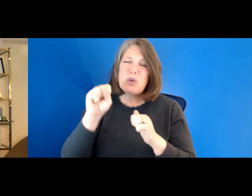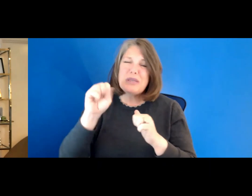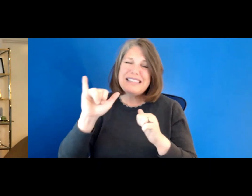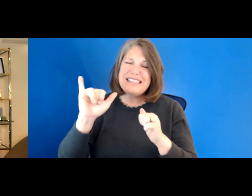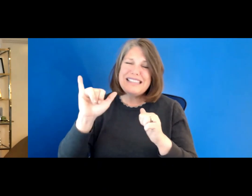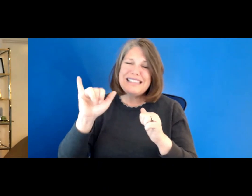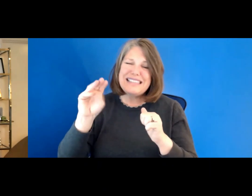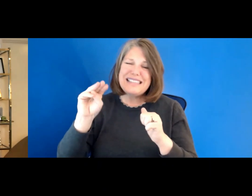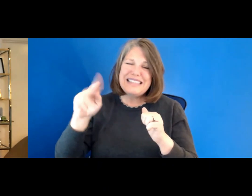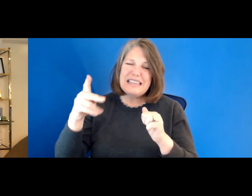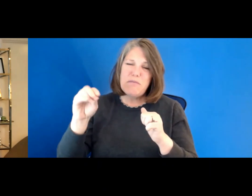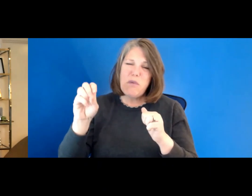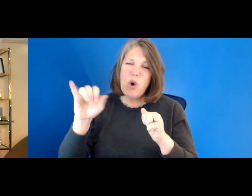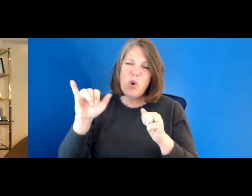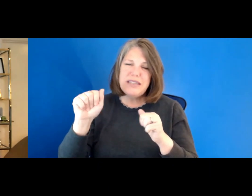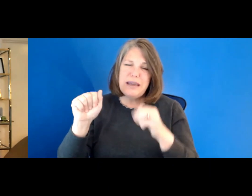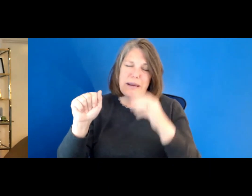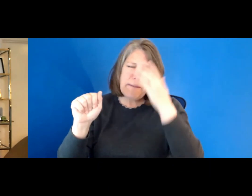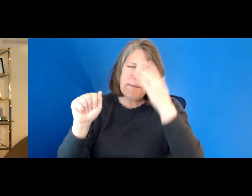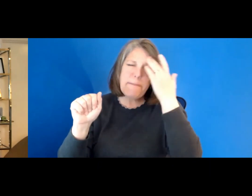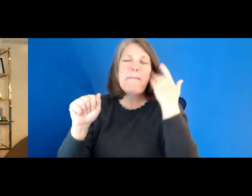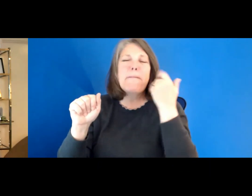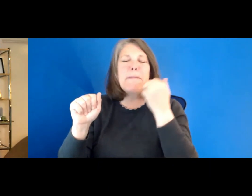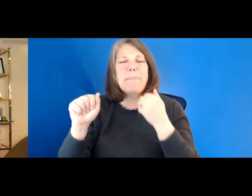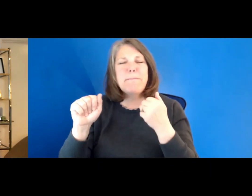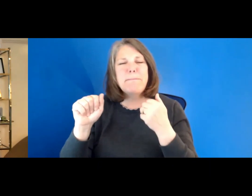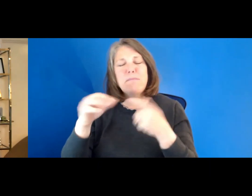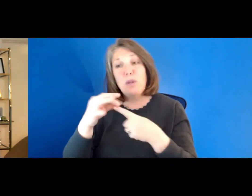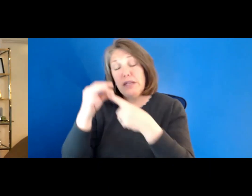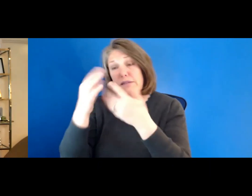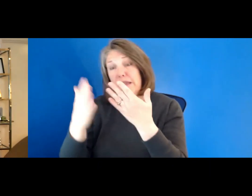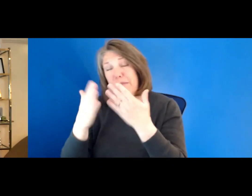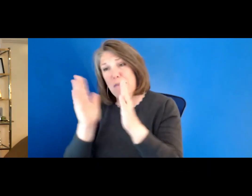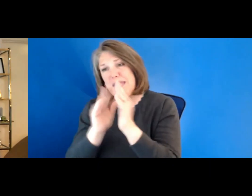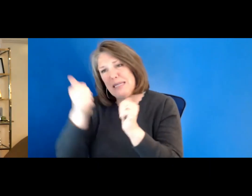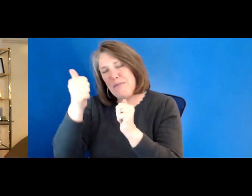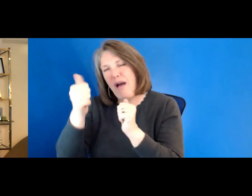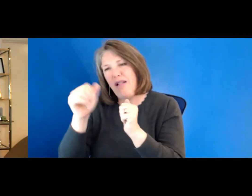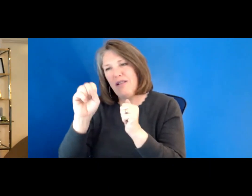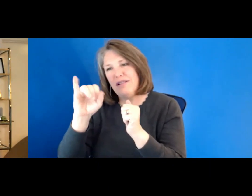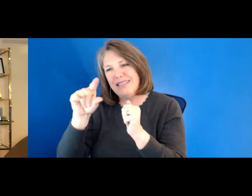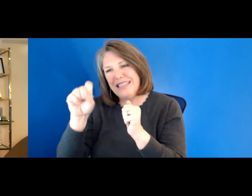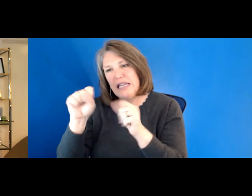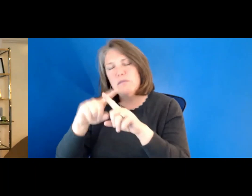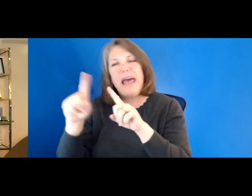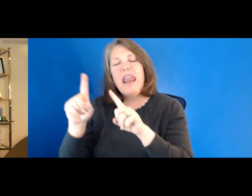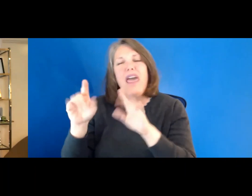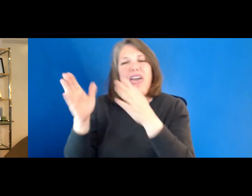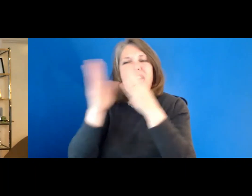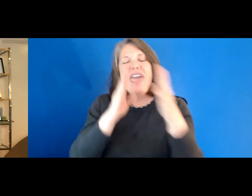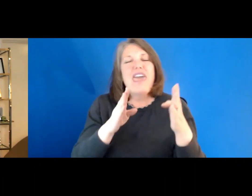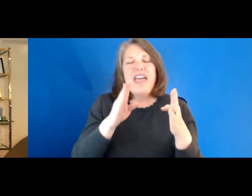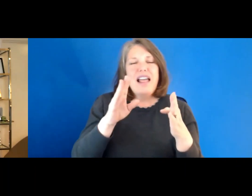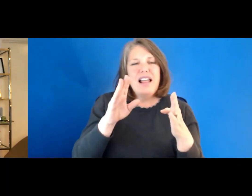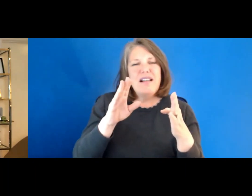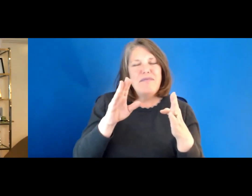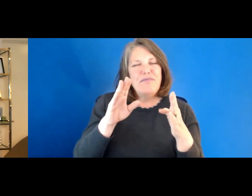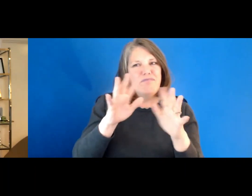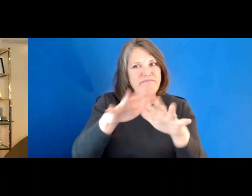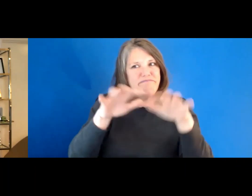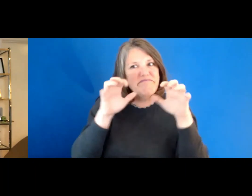symposia depending on -- except for maybe the smaller six. Symposia estimated to be